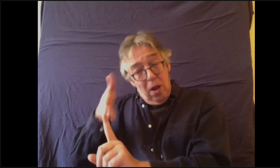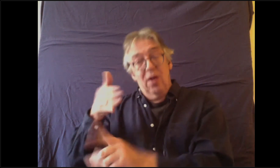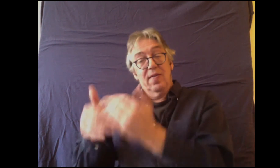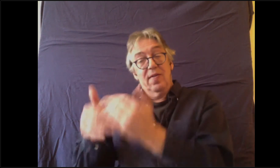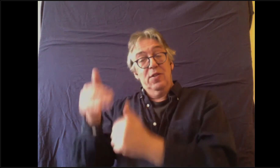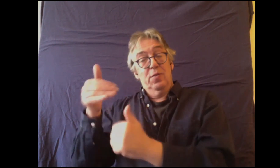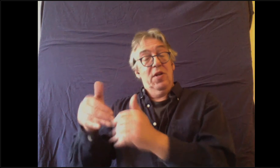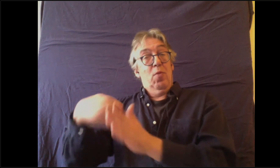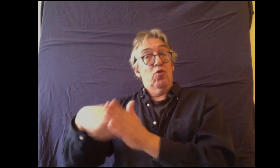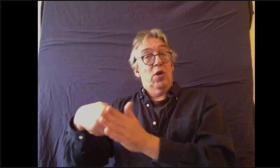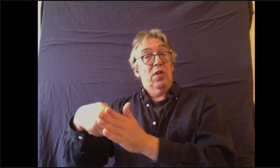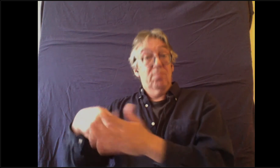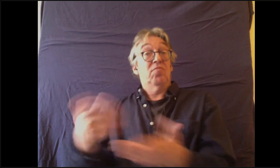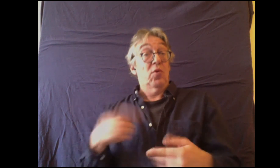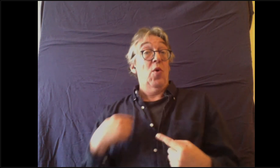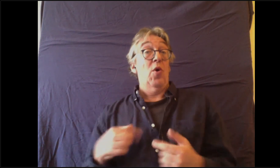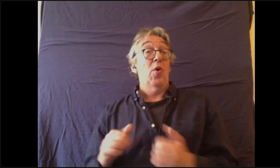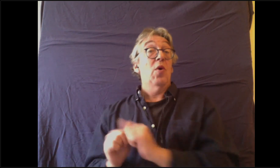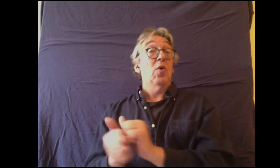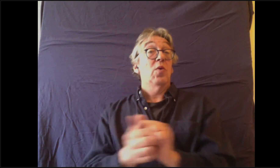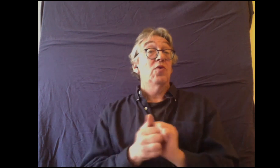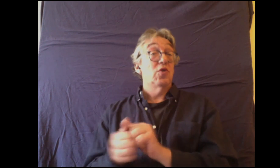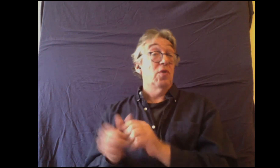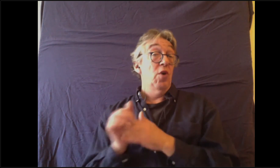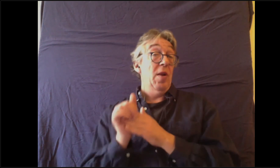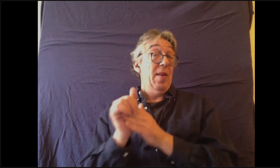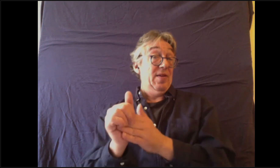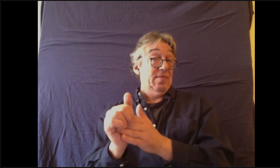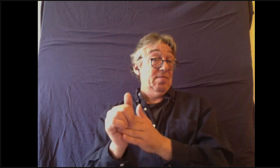Yes. I think that is the main message from Oslo.